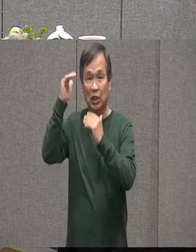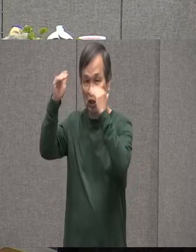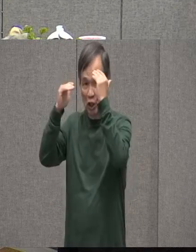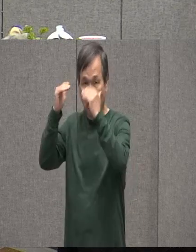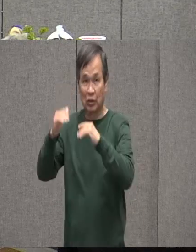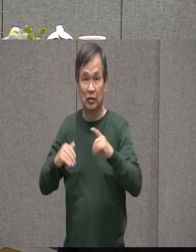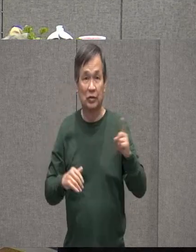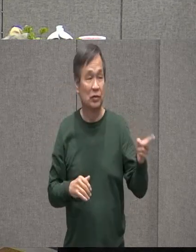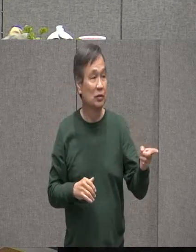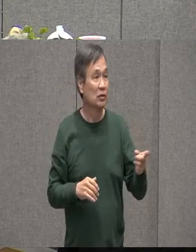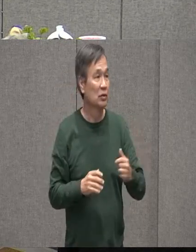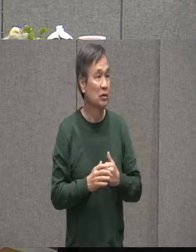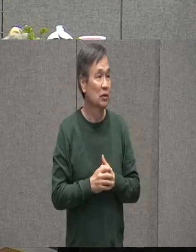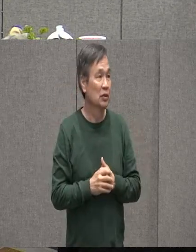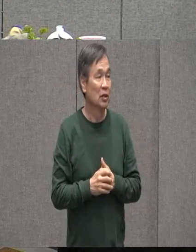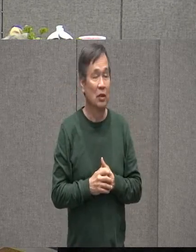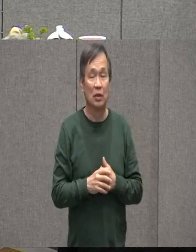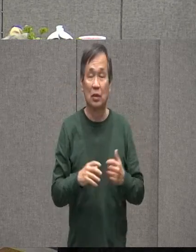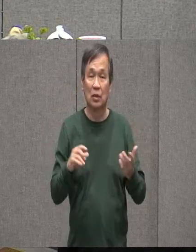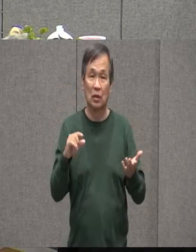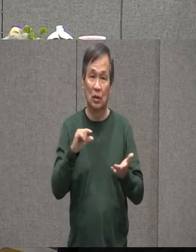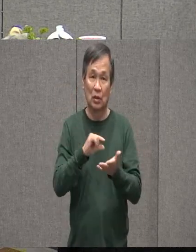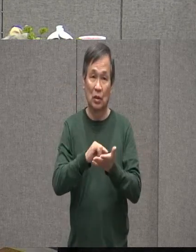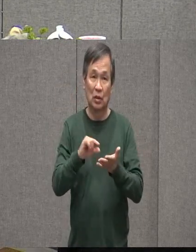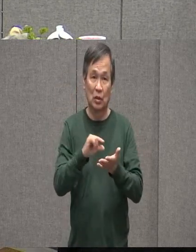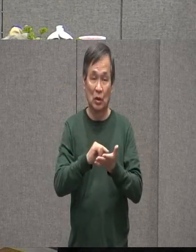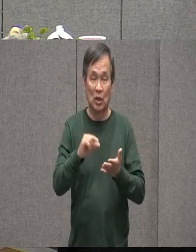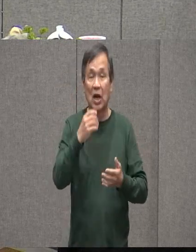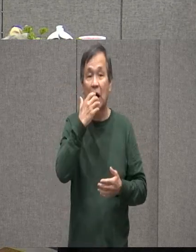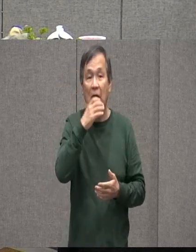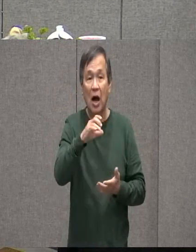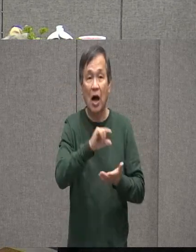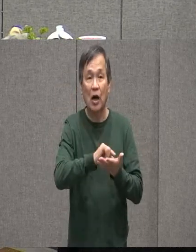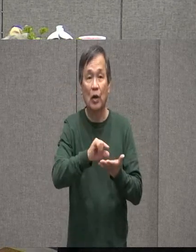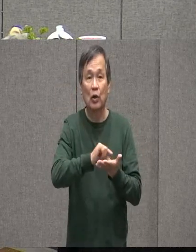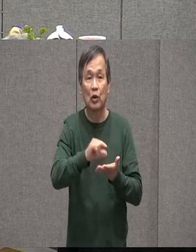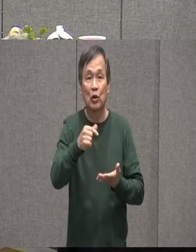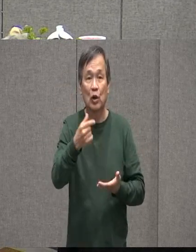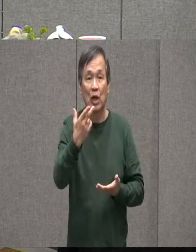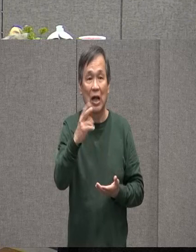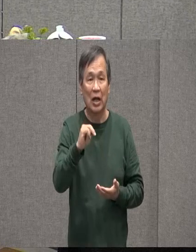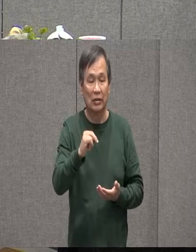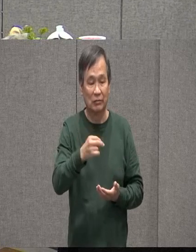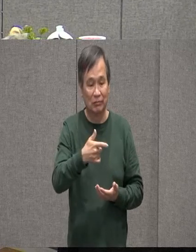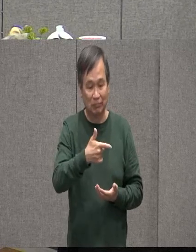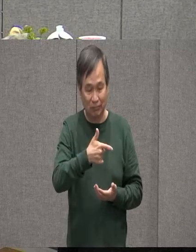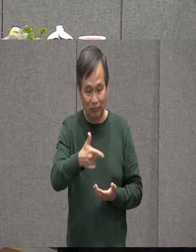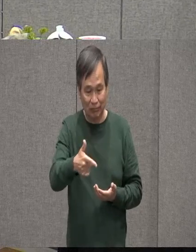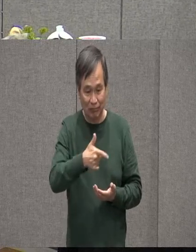is the most famous hot glue gun. As an artist, how many times have you used